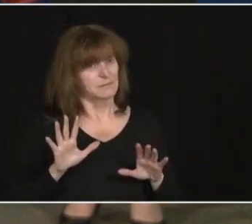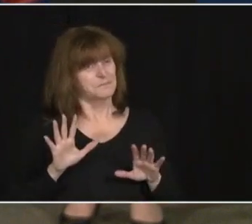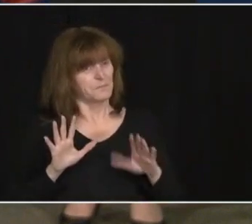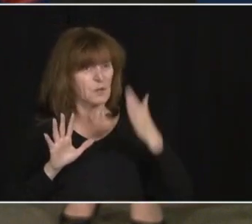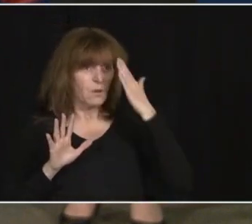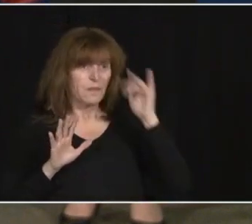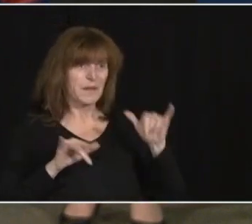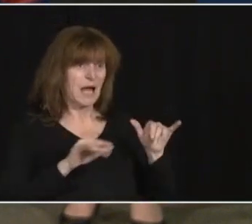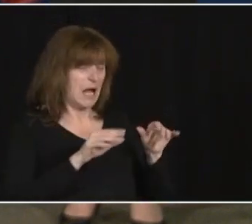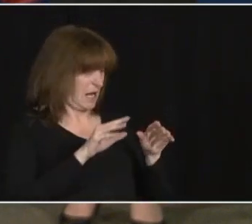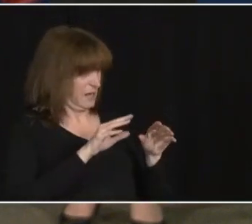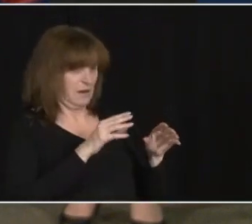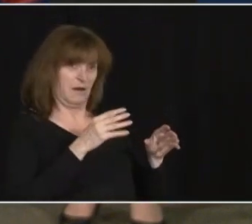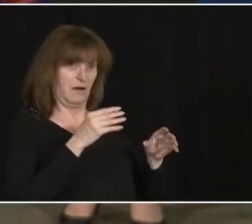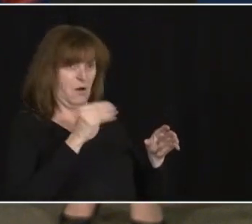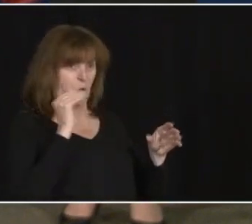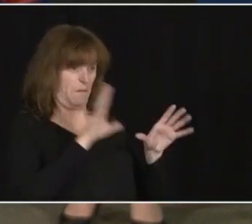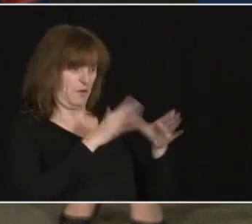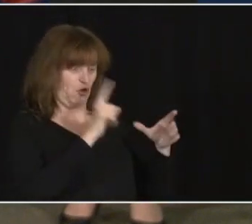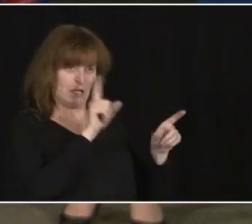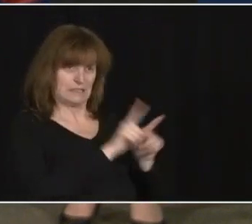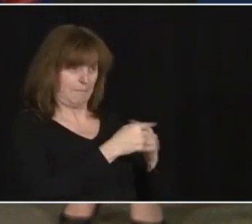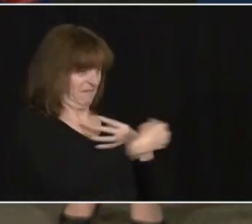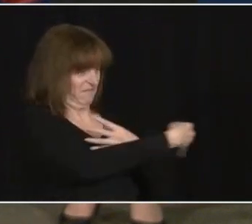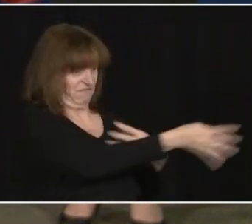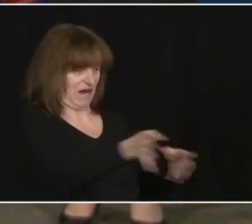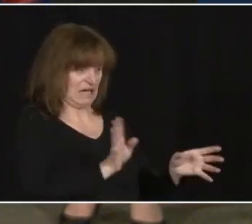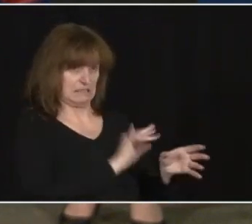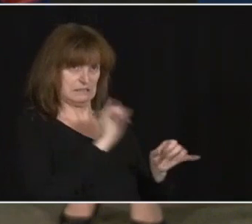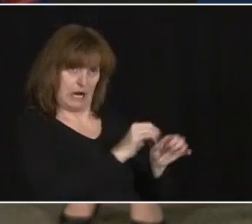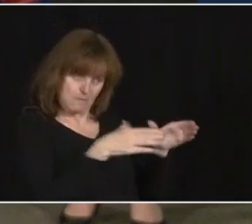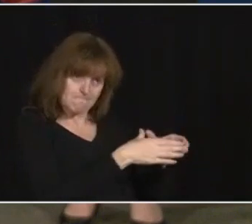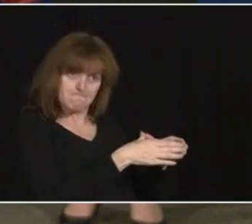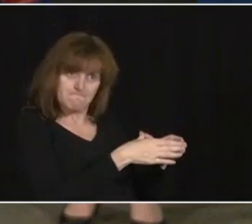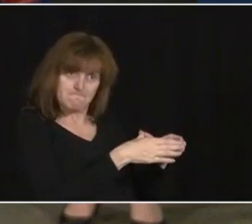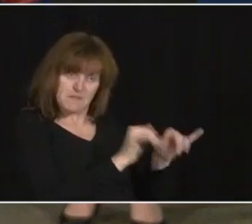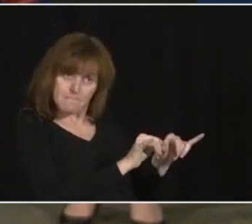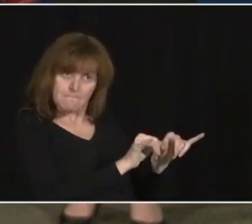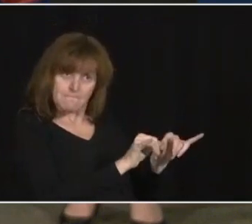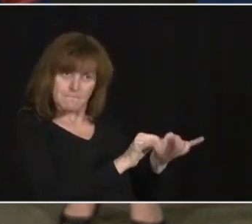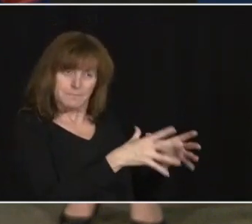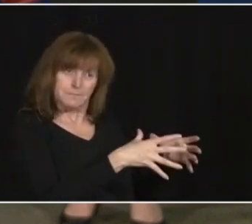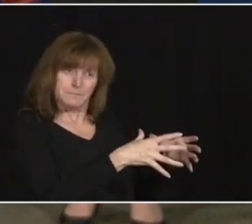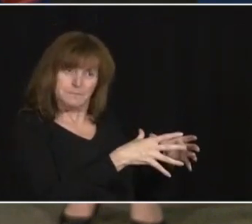If you look at the spread within the homes, there are many factors related to. That the